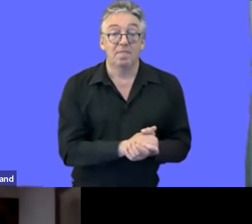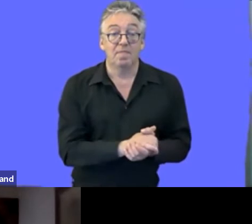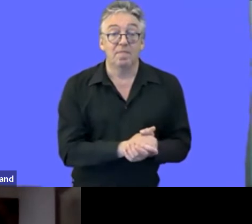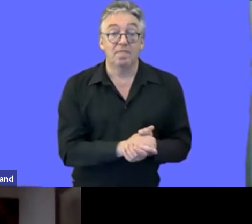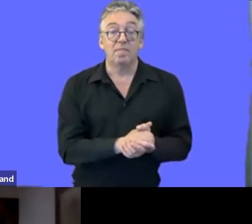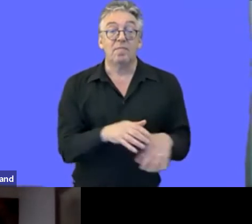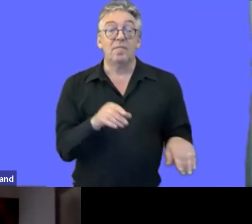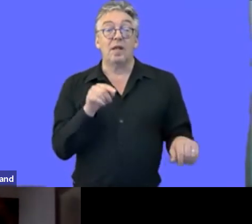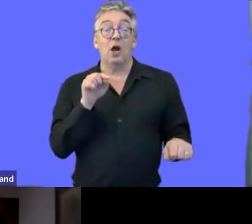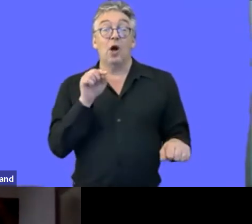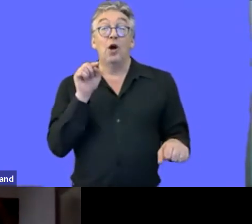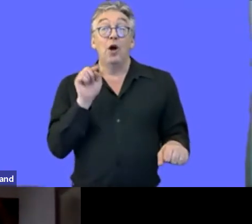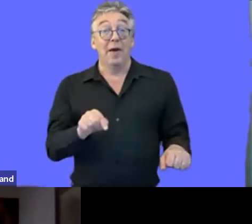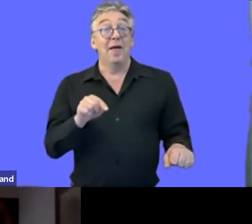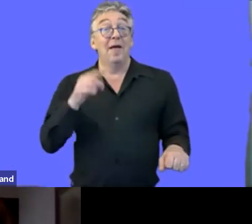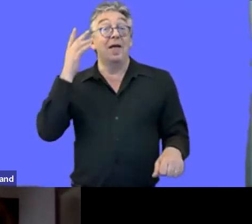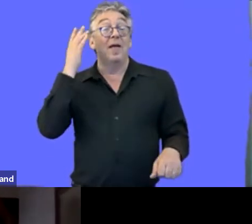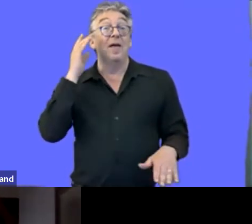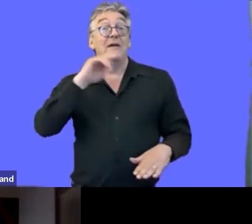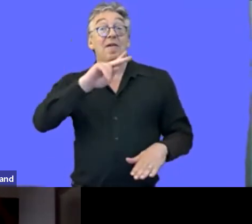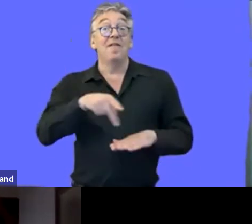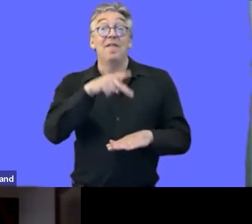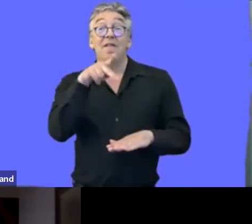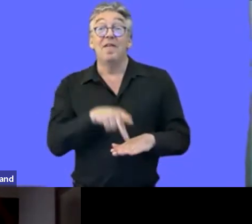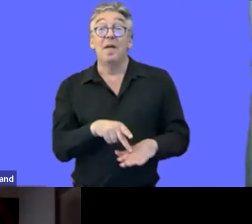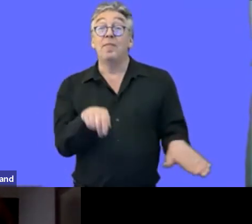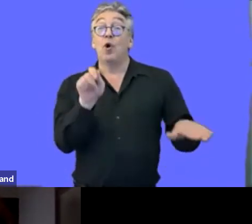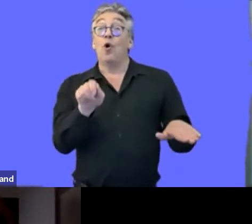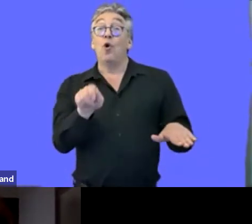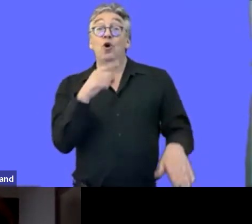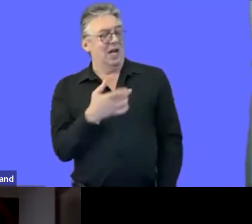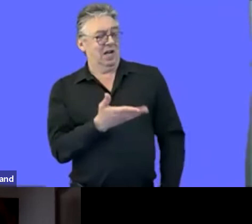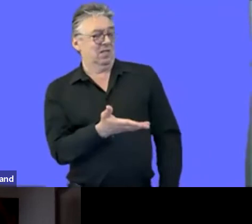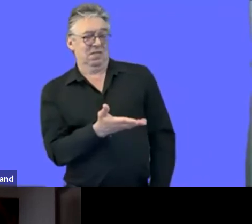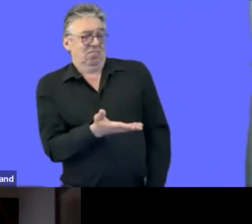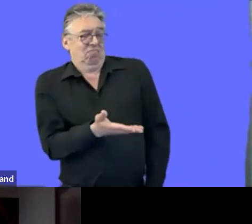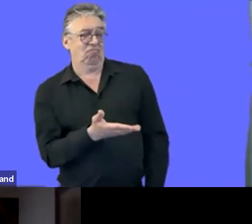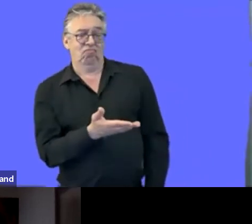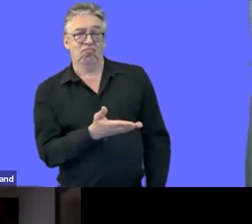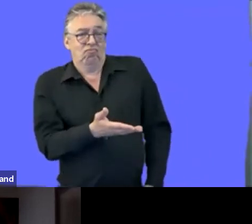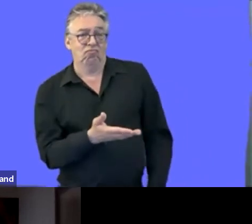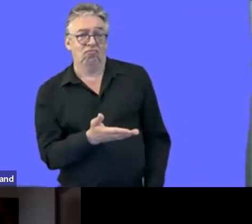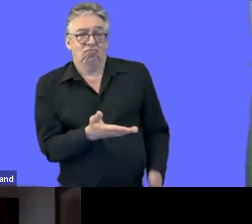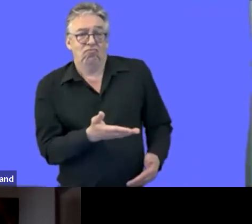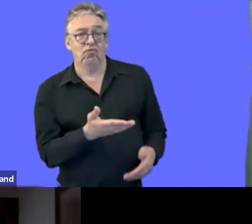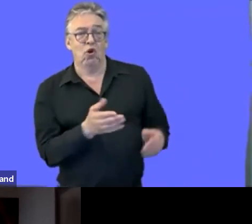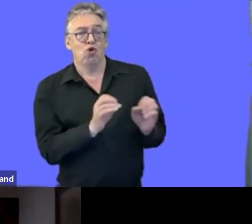and they did not consider R.P.B. as a deaf girl or provide reasonable accommodation to her